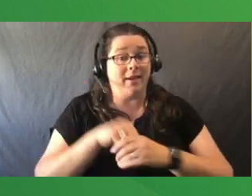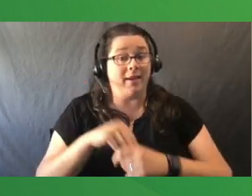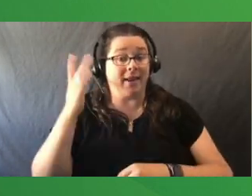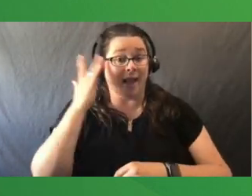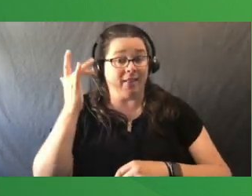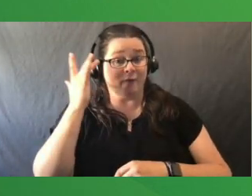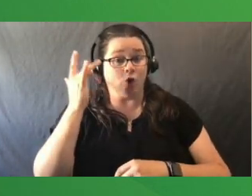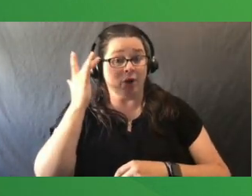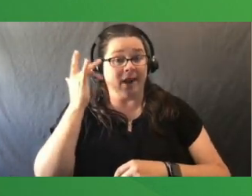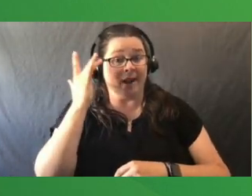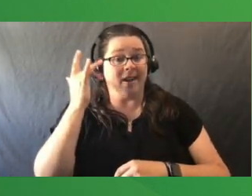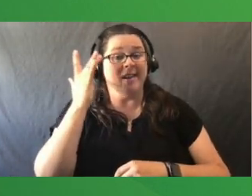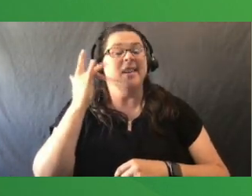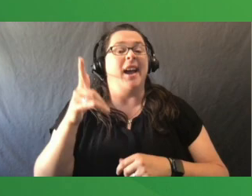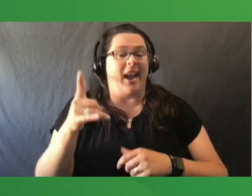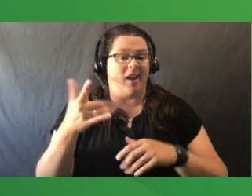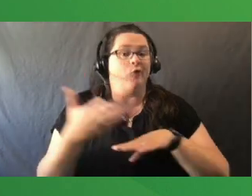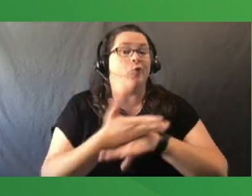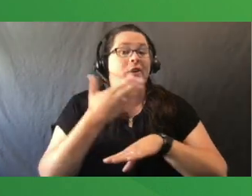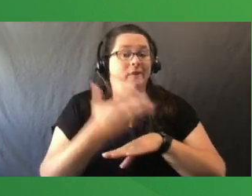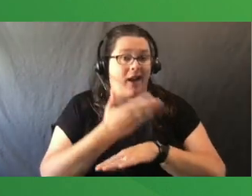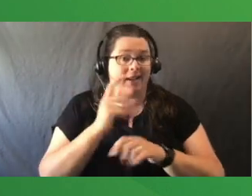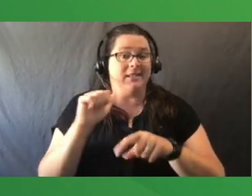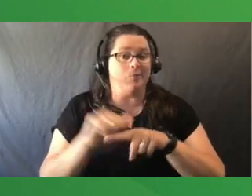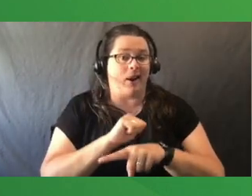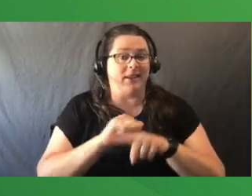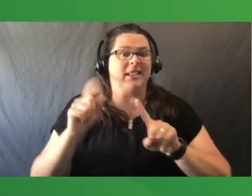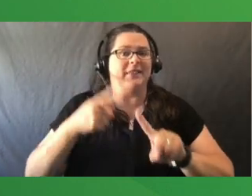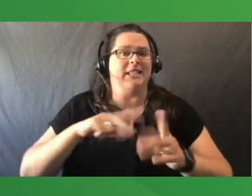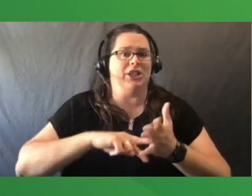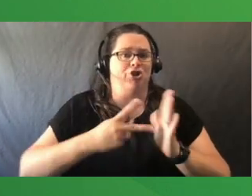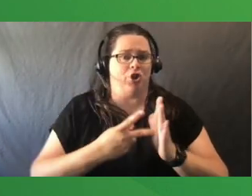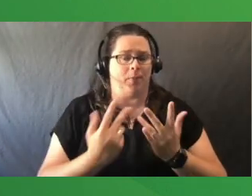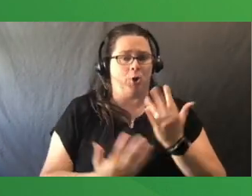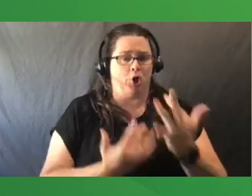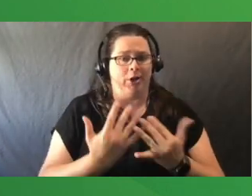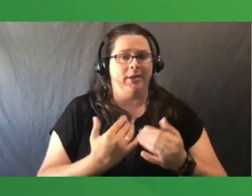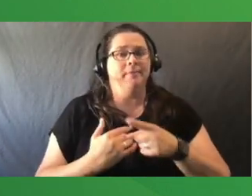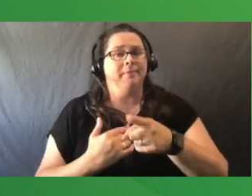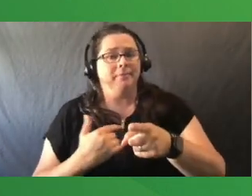intentional burning. I hope to see us manage the lands more with fire.